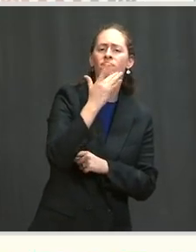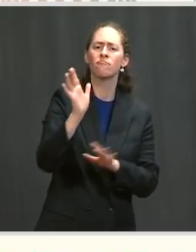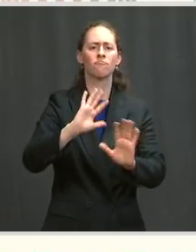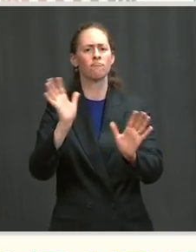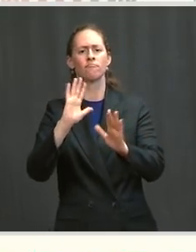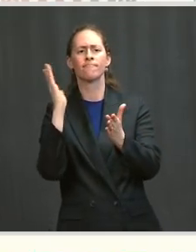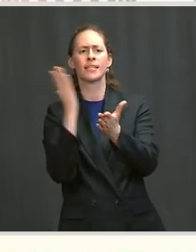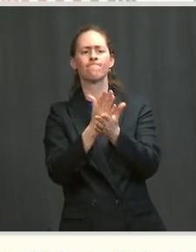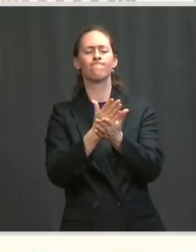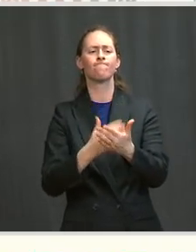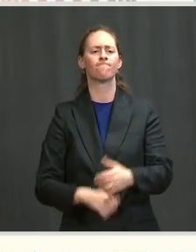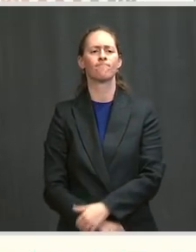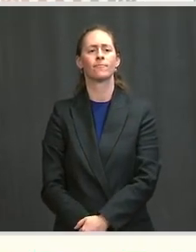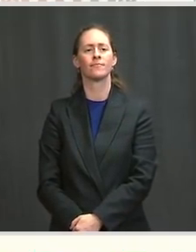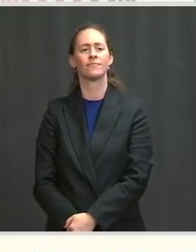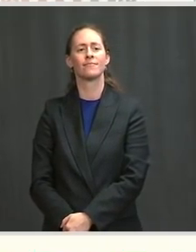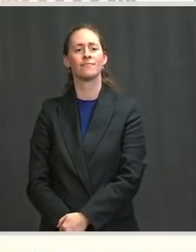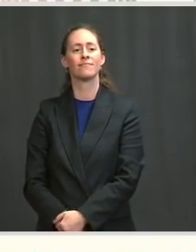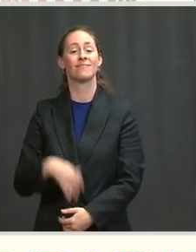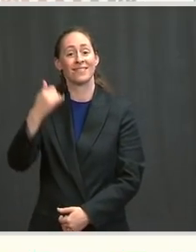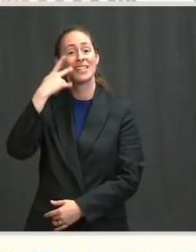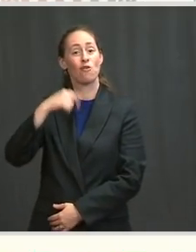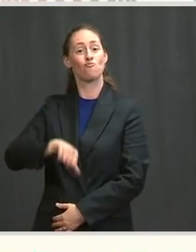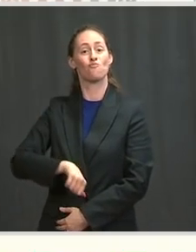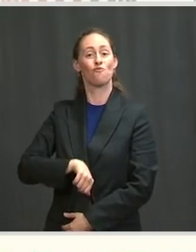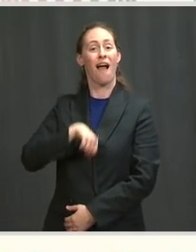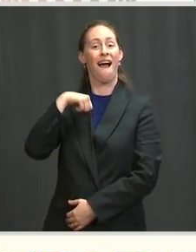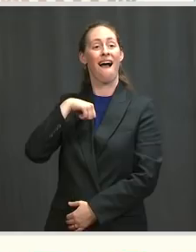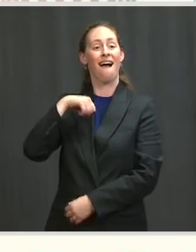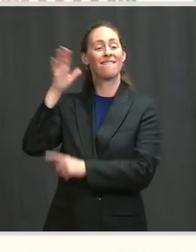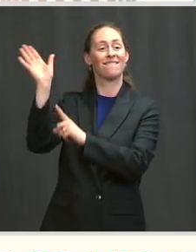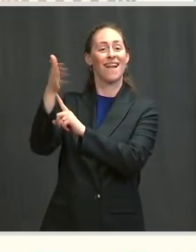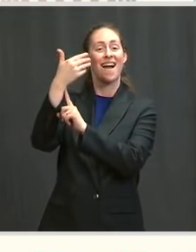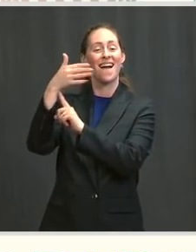as some of my friends in our last admin- -- in the Obama-Biden administration